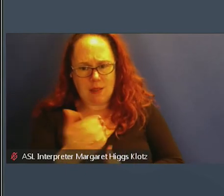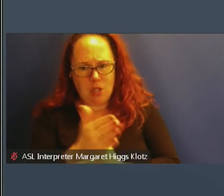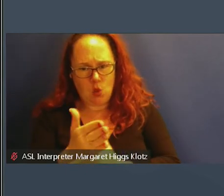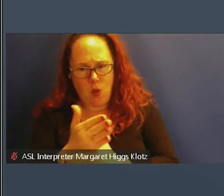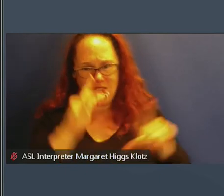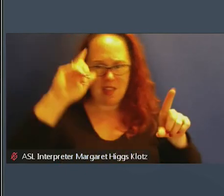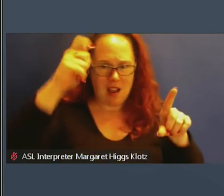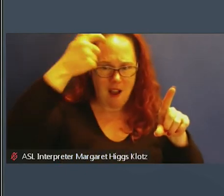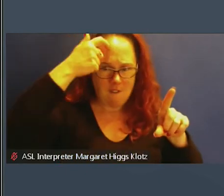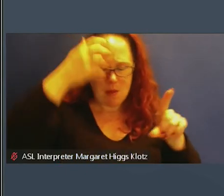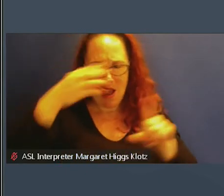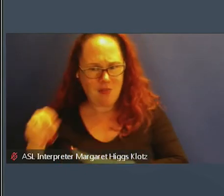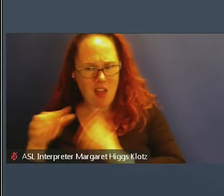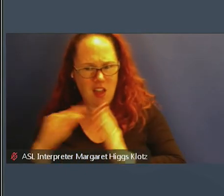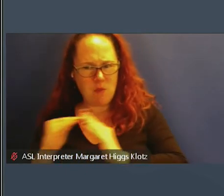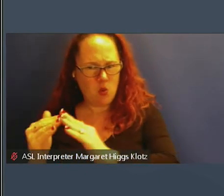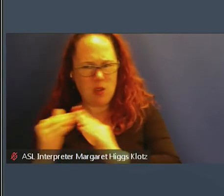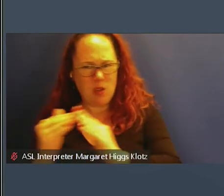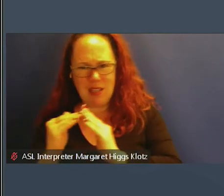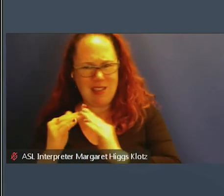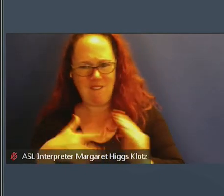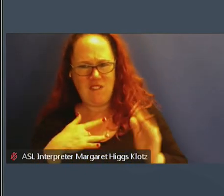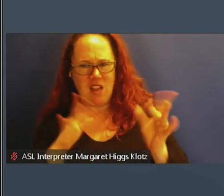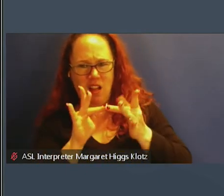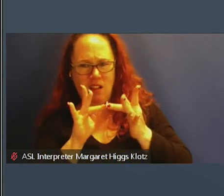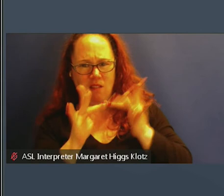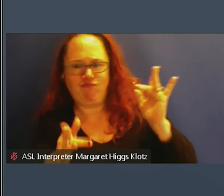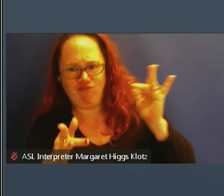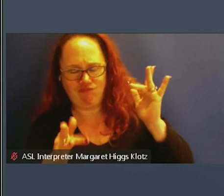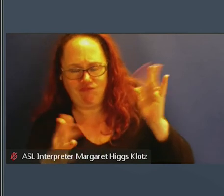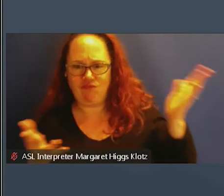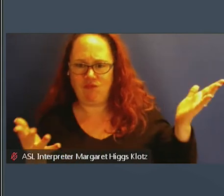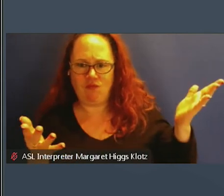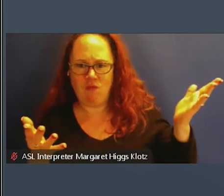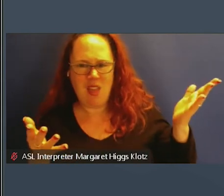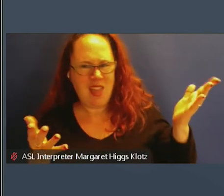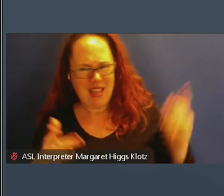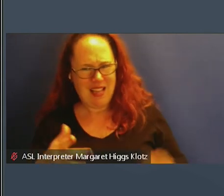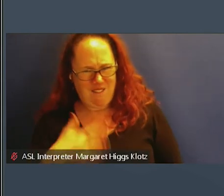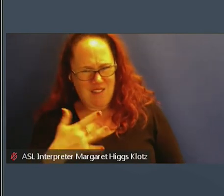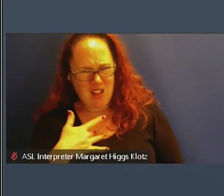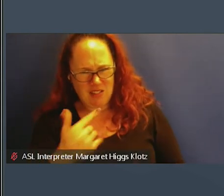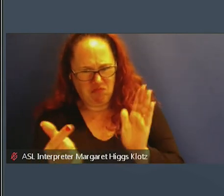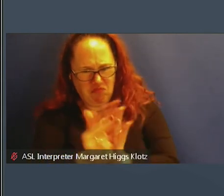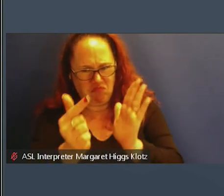You know, this process, whatever this went through, it doesn't even seem legal. It just, it's just not right.